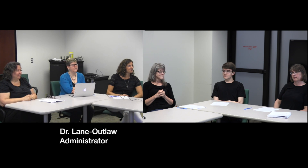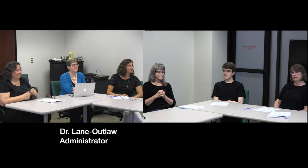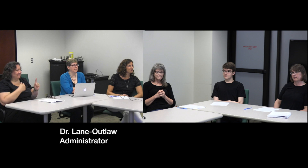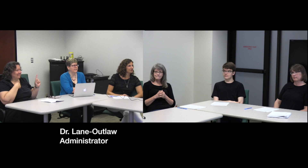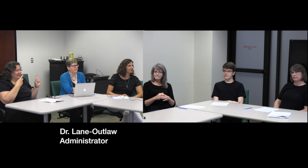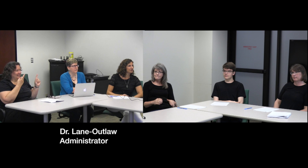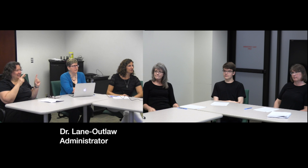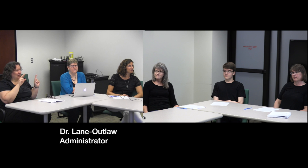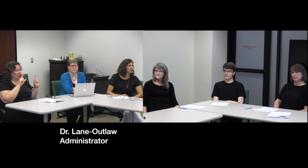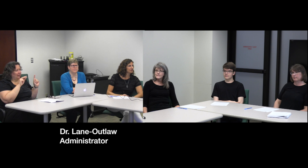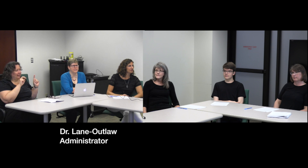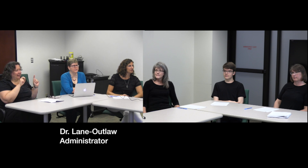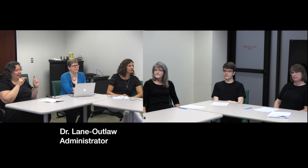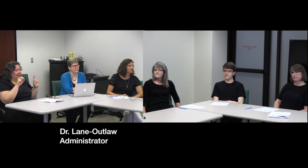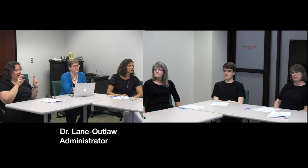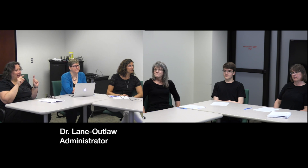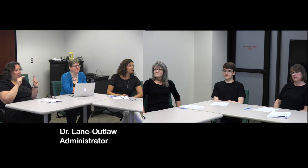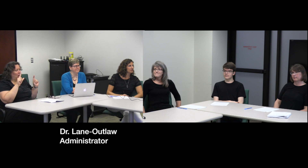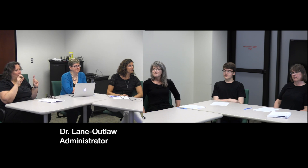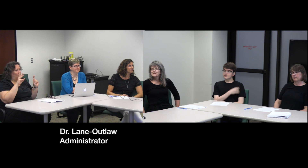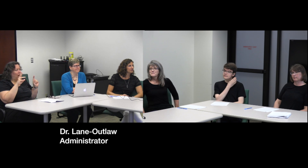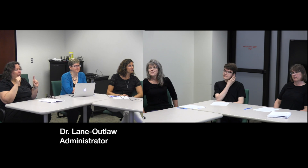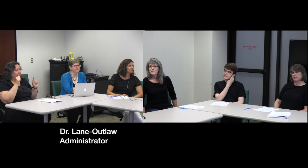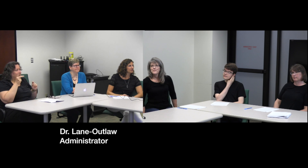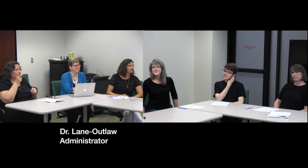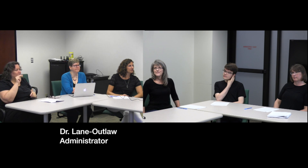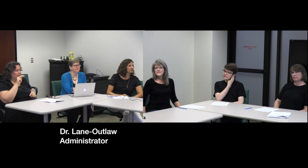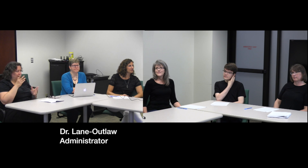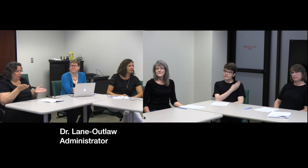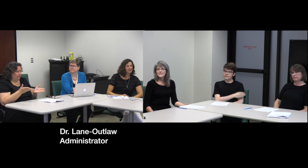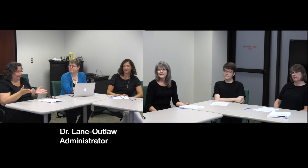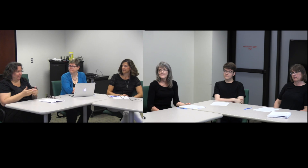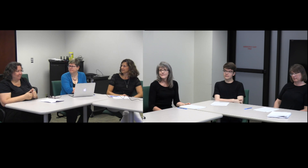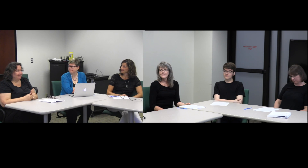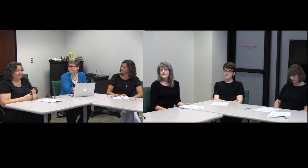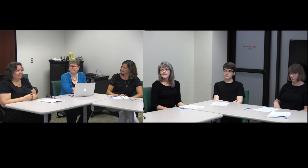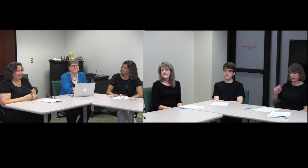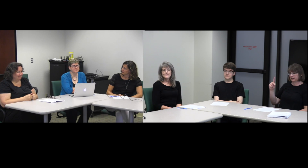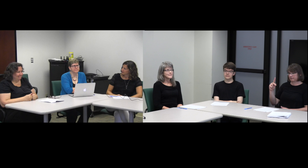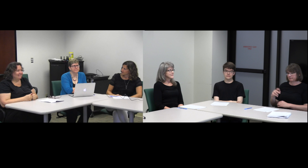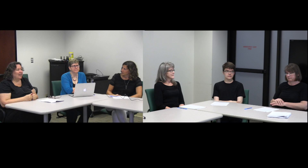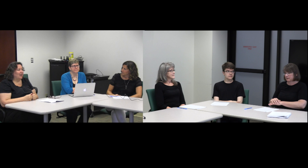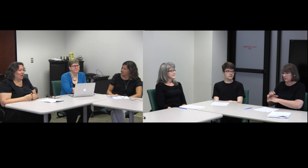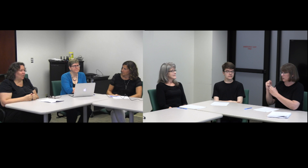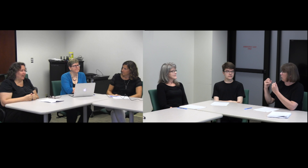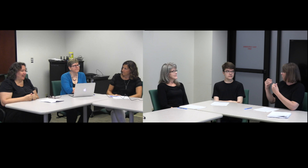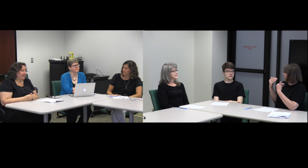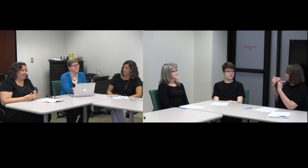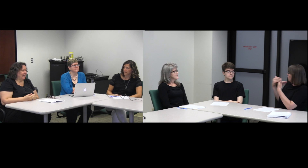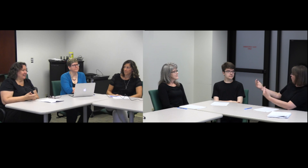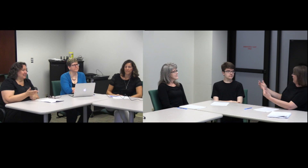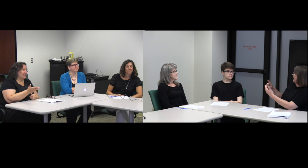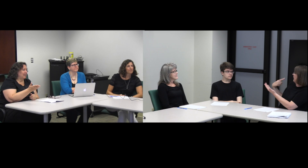I'm Dr. Lane-Outlaw. I'm the administrator here. Ann: Okay, thanks.